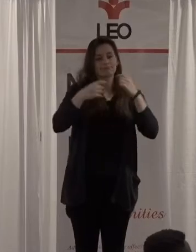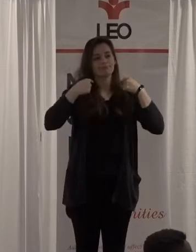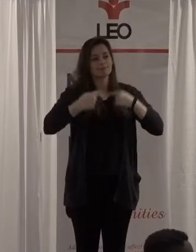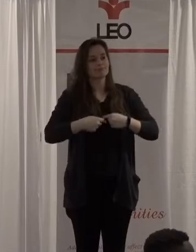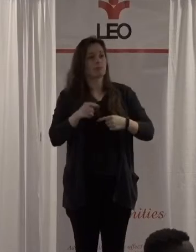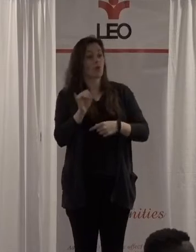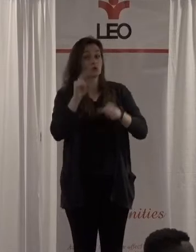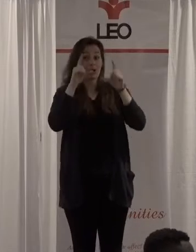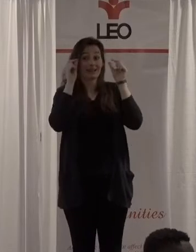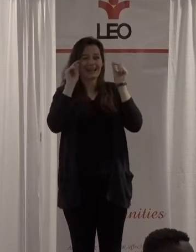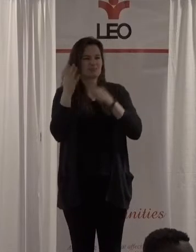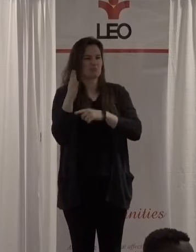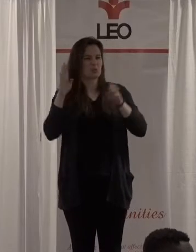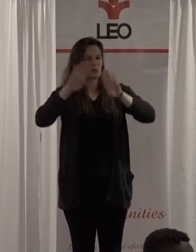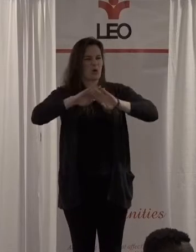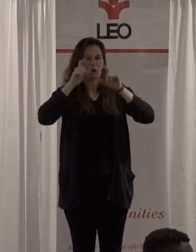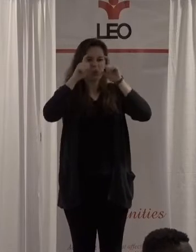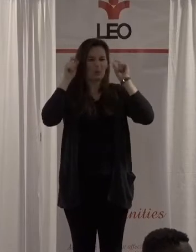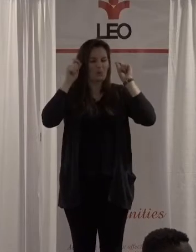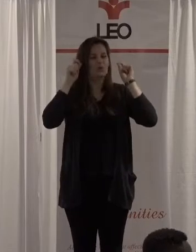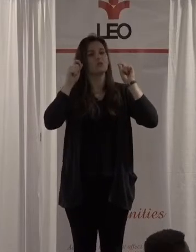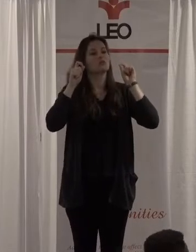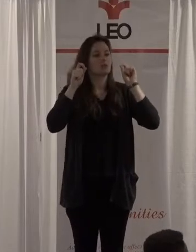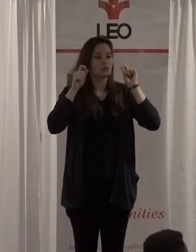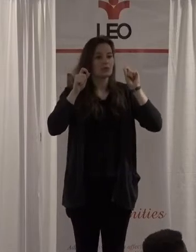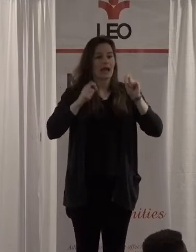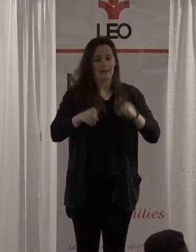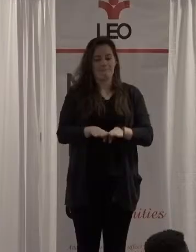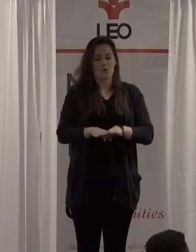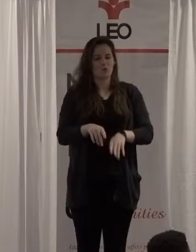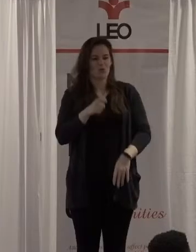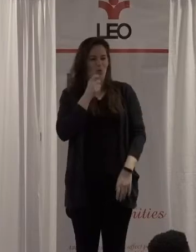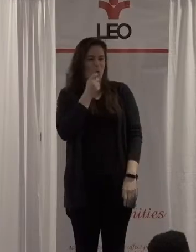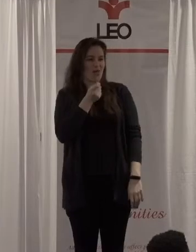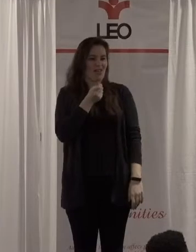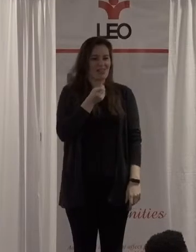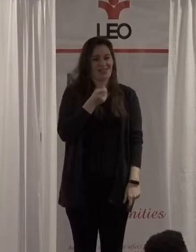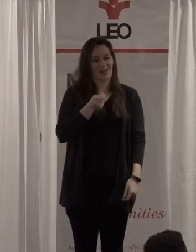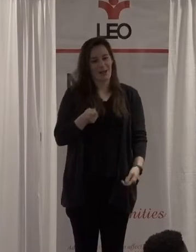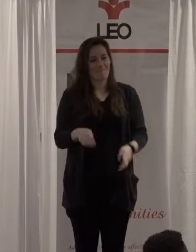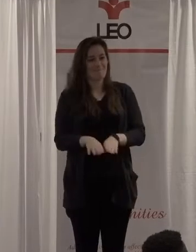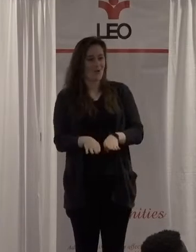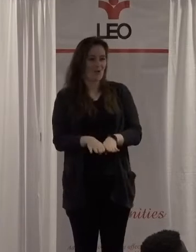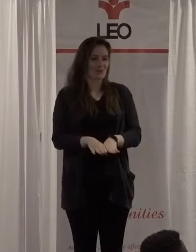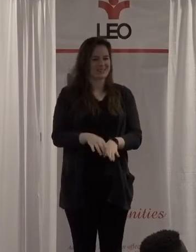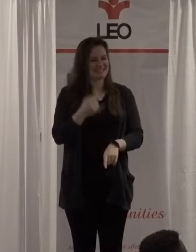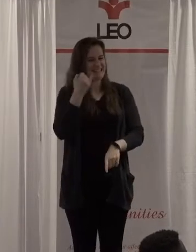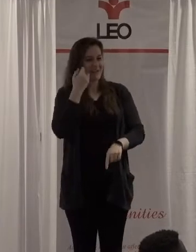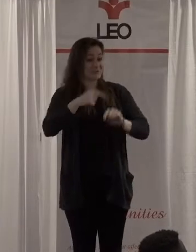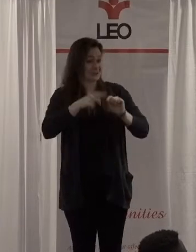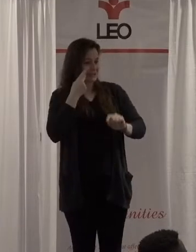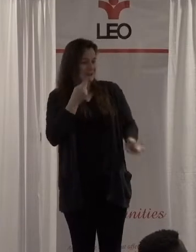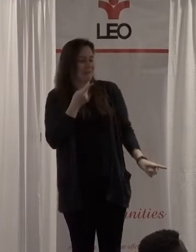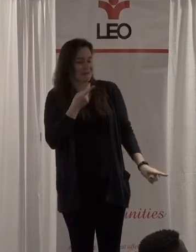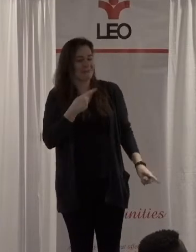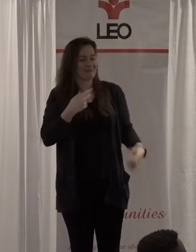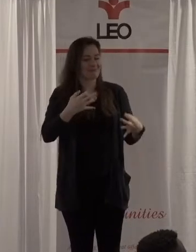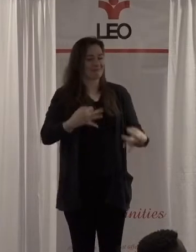AND A PAIR OF REALLY, REALLY COOL BOOTS JUST IN CASE YOU HAVEN'T SEEN THEM.